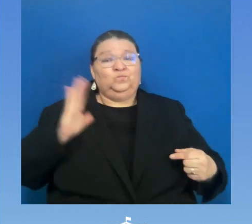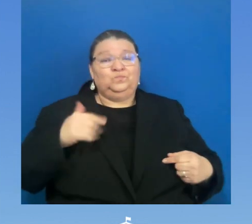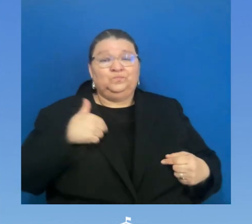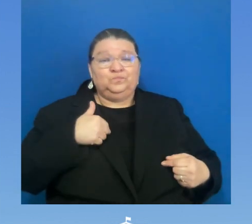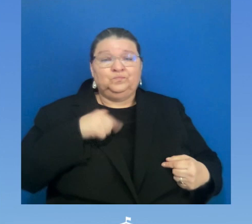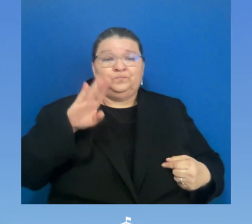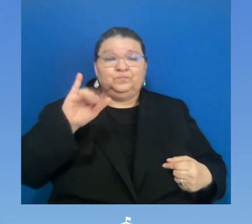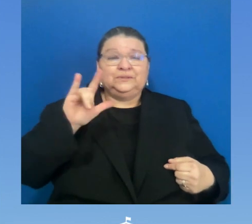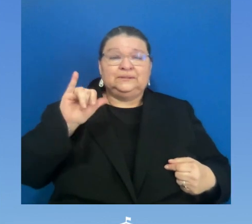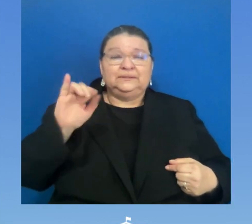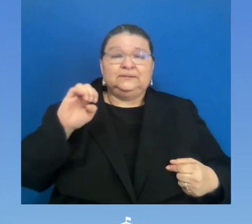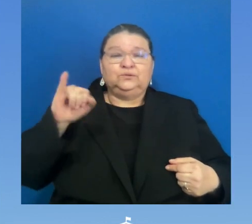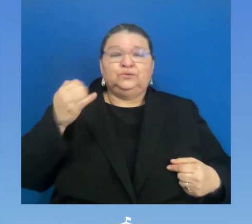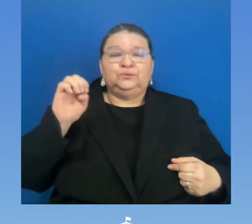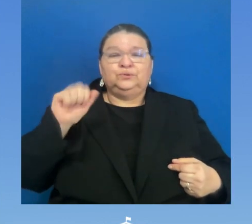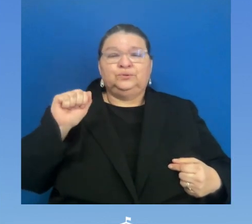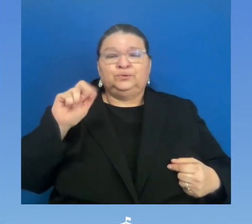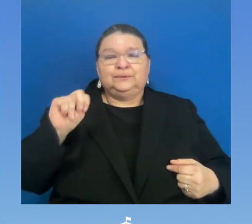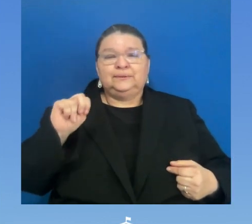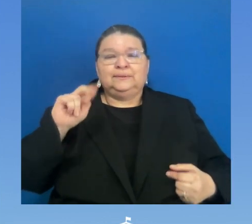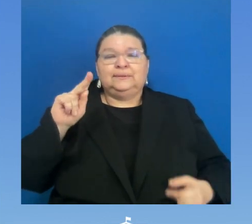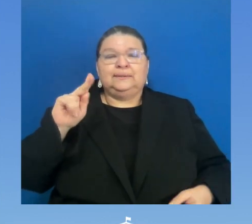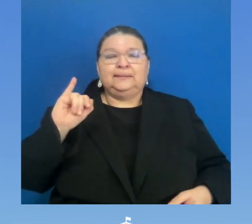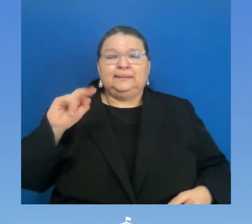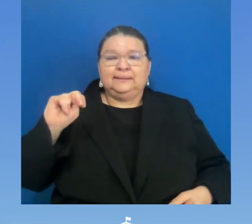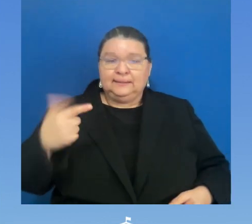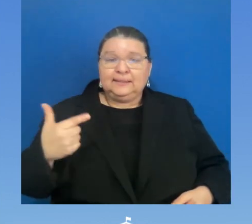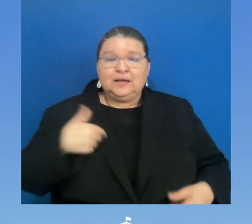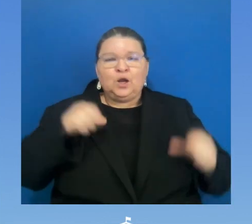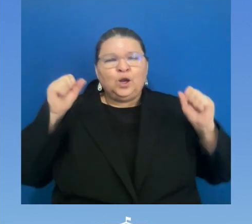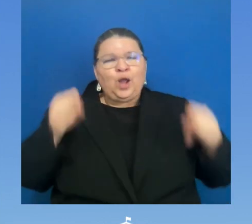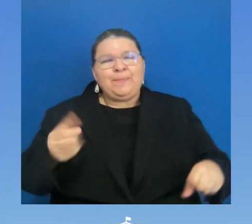to discuss the important issue of pay equity on equal pay day.